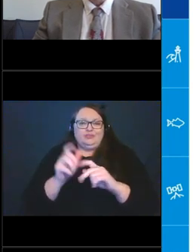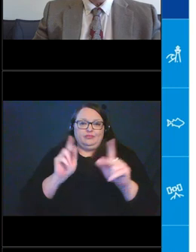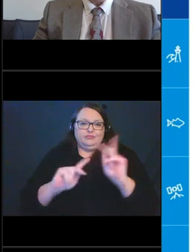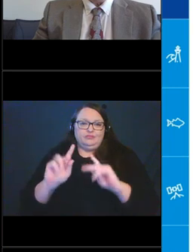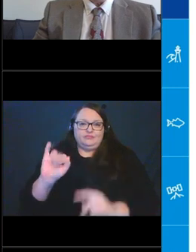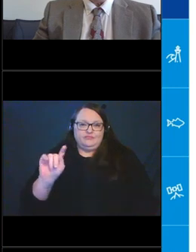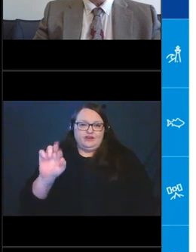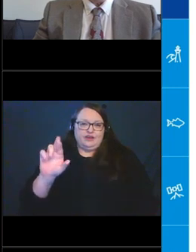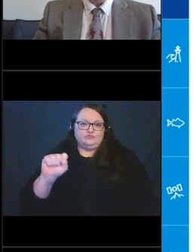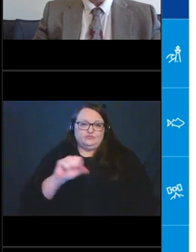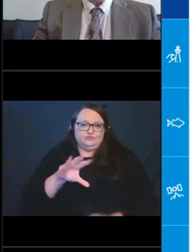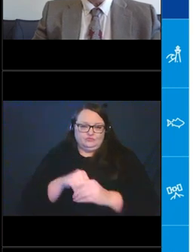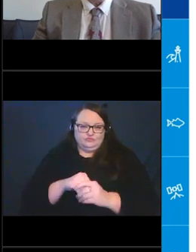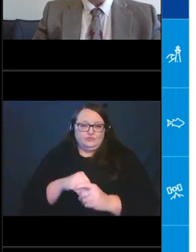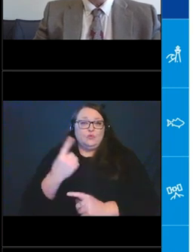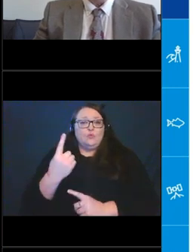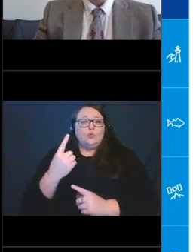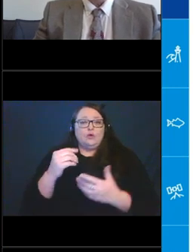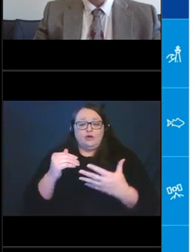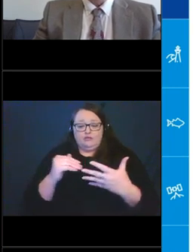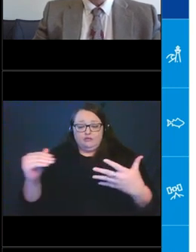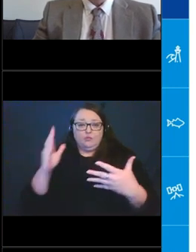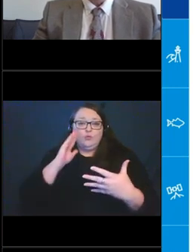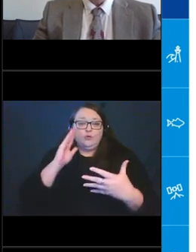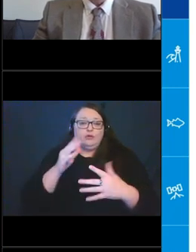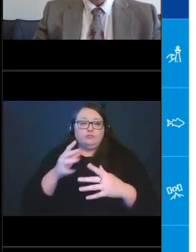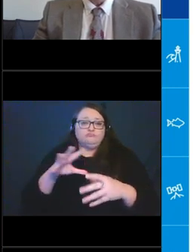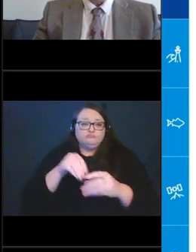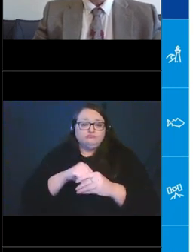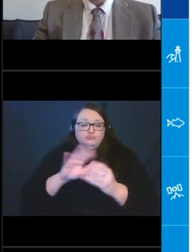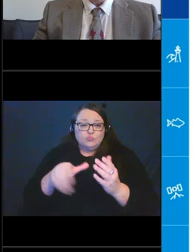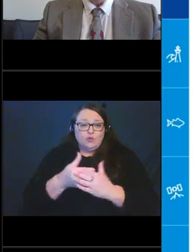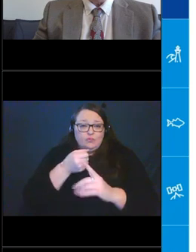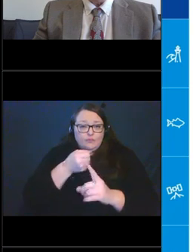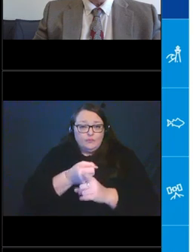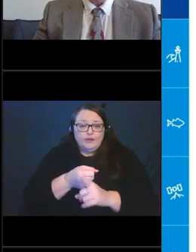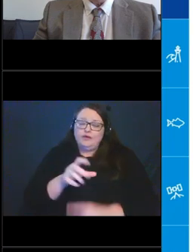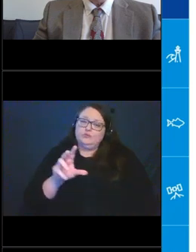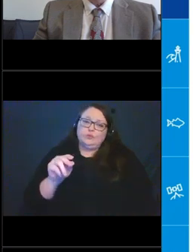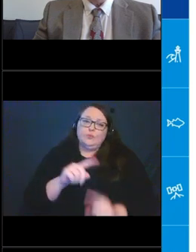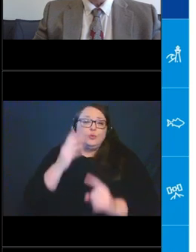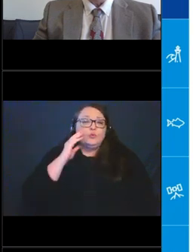no one threshold that captures all of these impacts, but knowing that 67% of those impacts